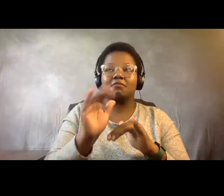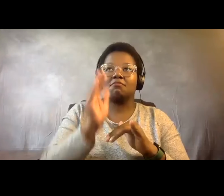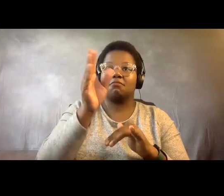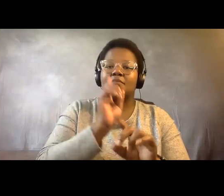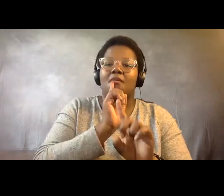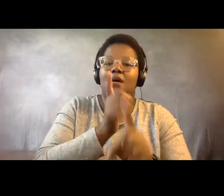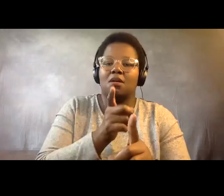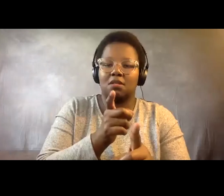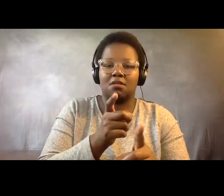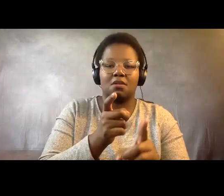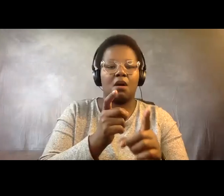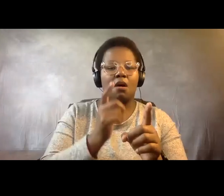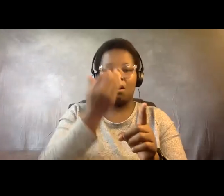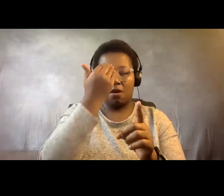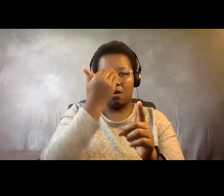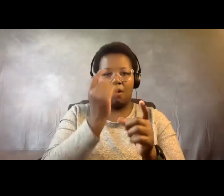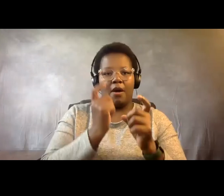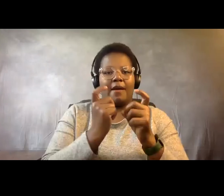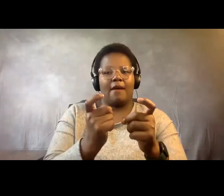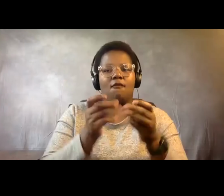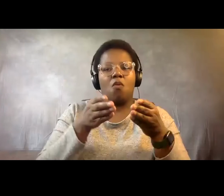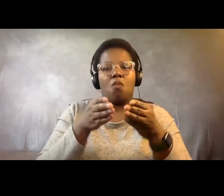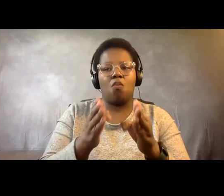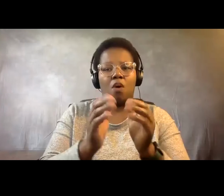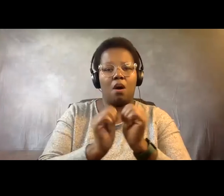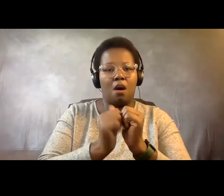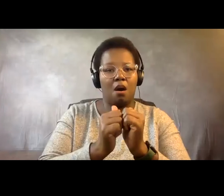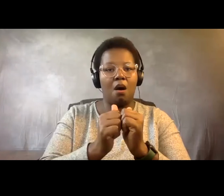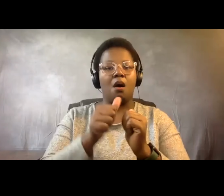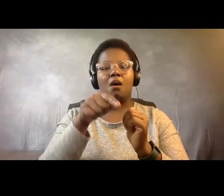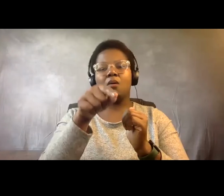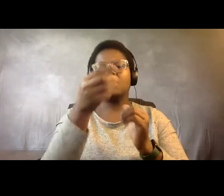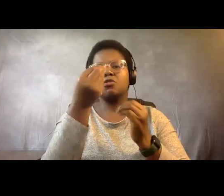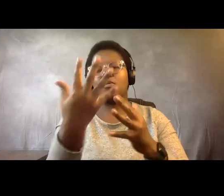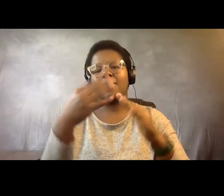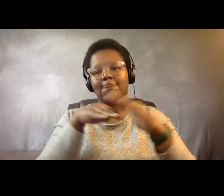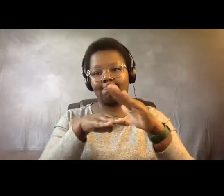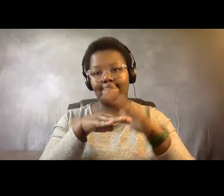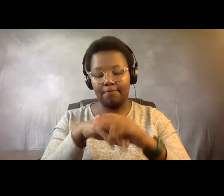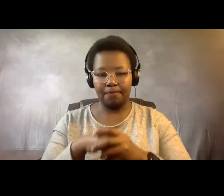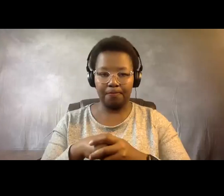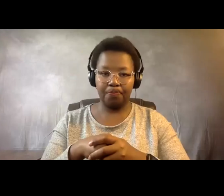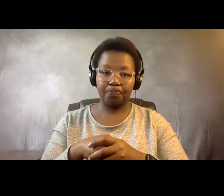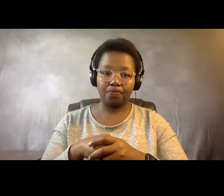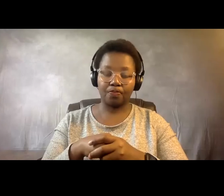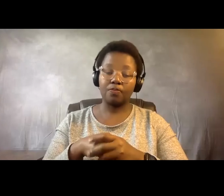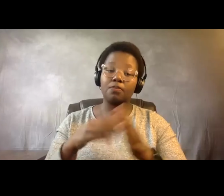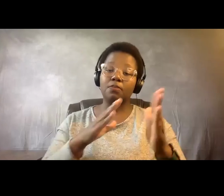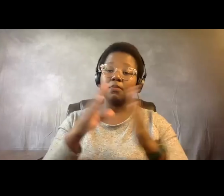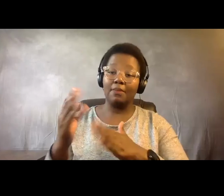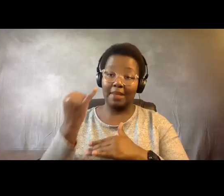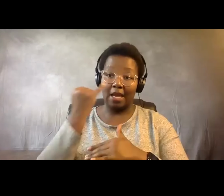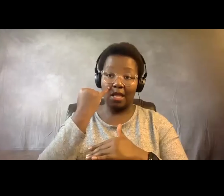need to provide a way for authors to provide these kind of things. And if you're interested into all